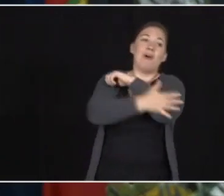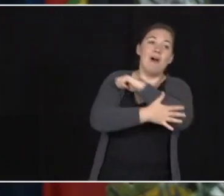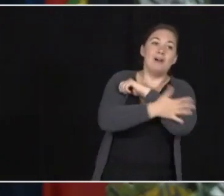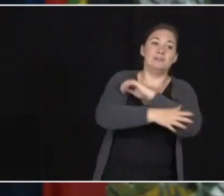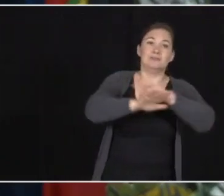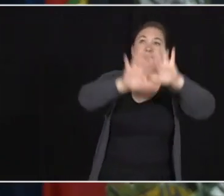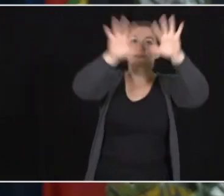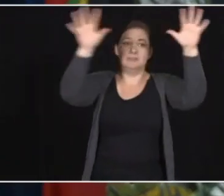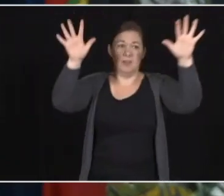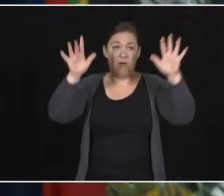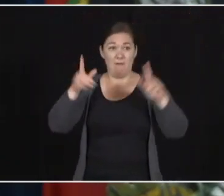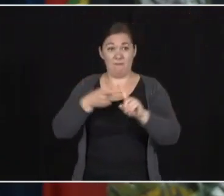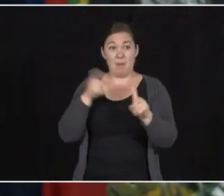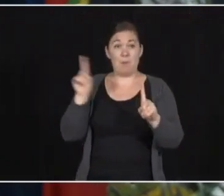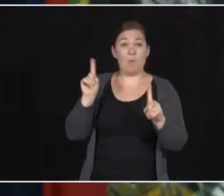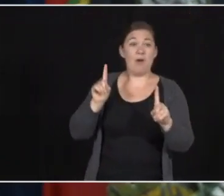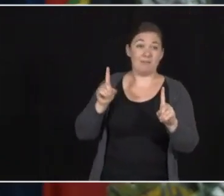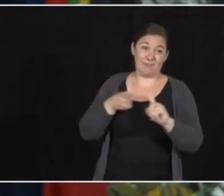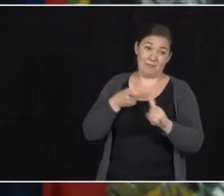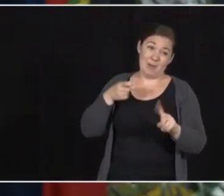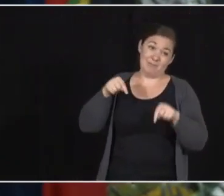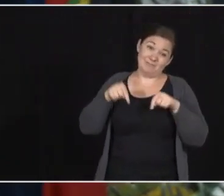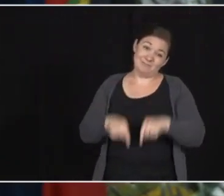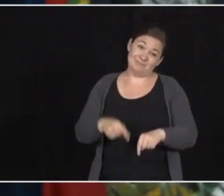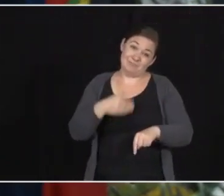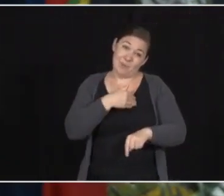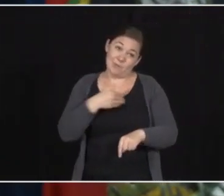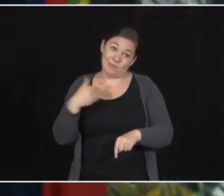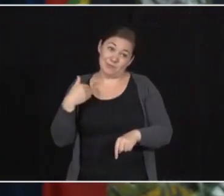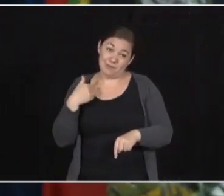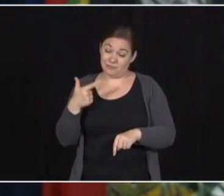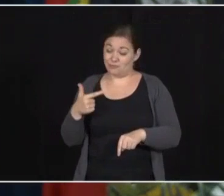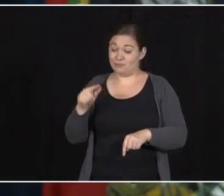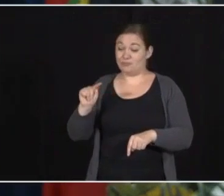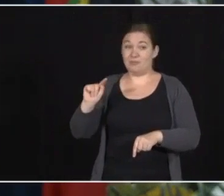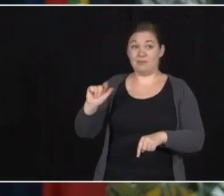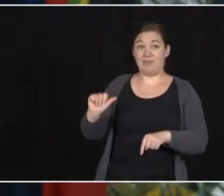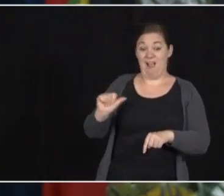and primarily they are coming from the 905 and the 416 area. We just have to be cautious. I don't disagree with you.